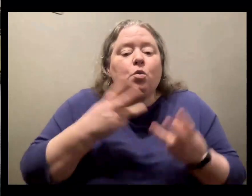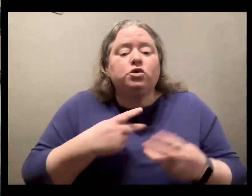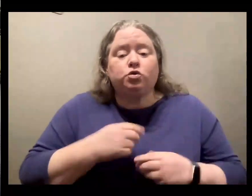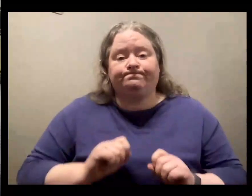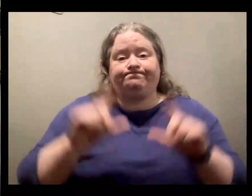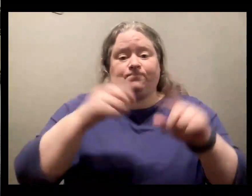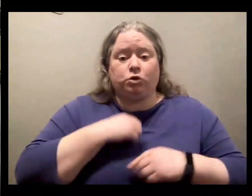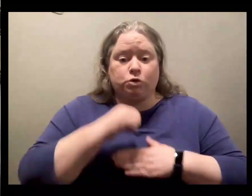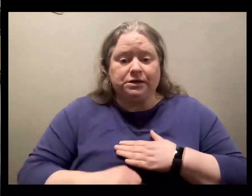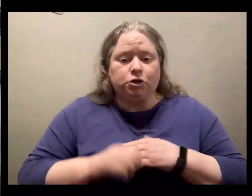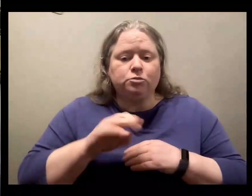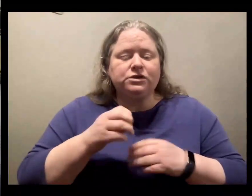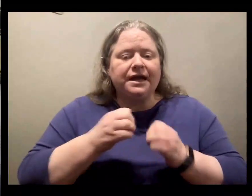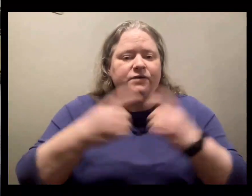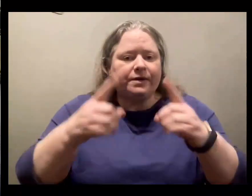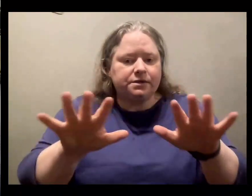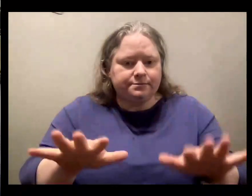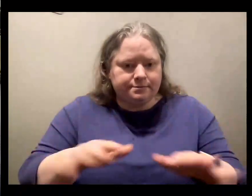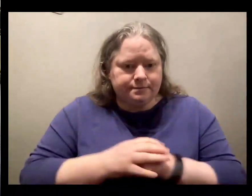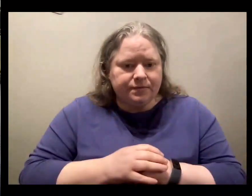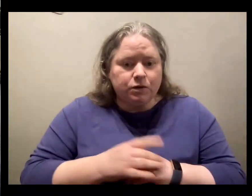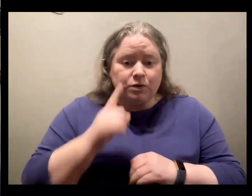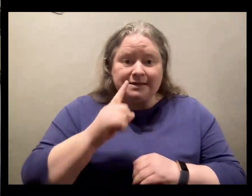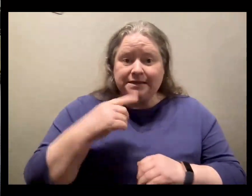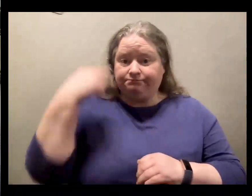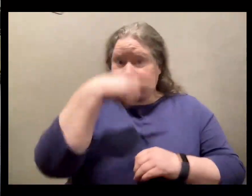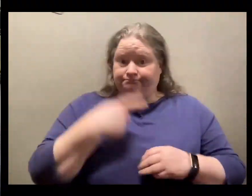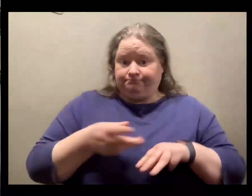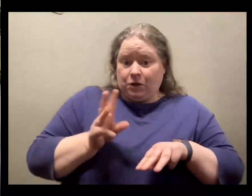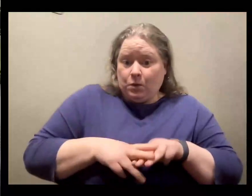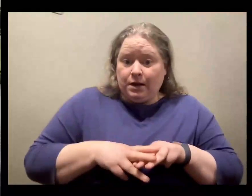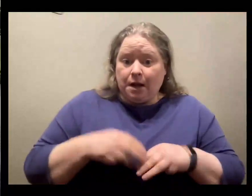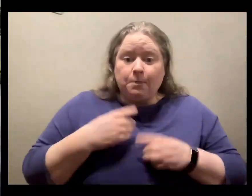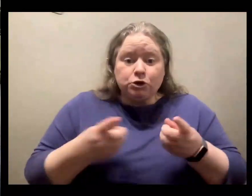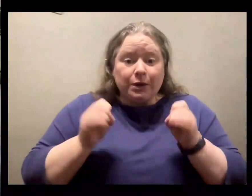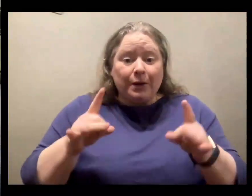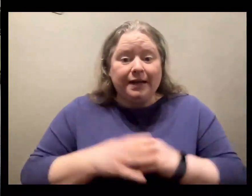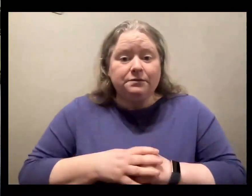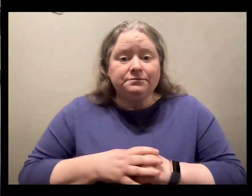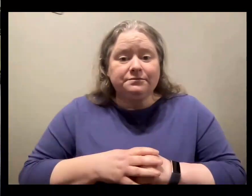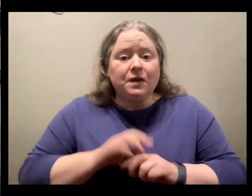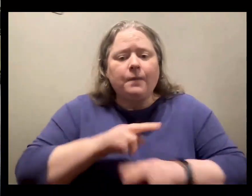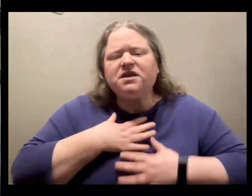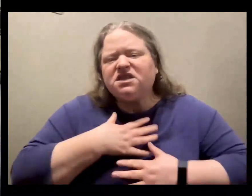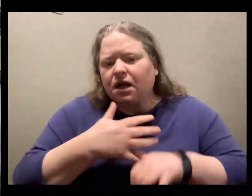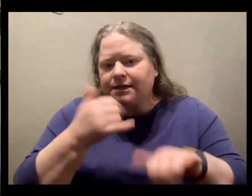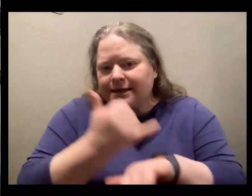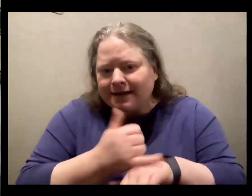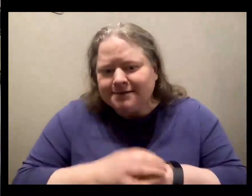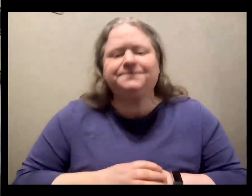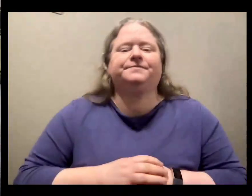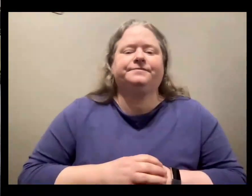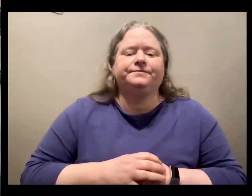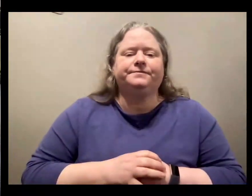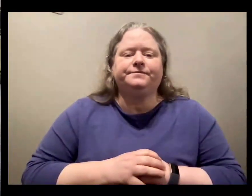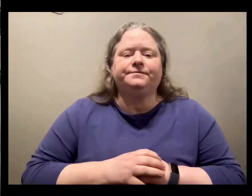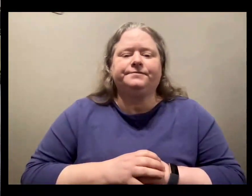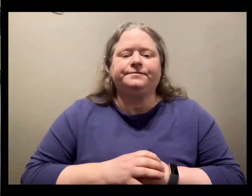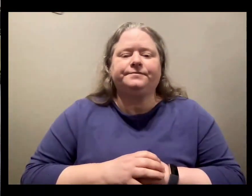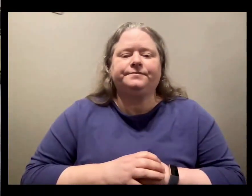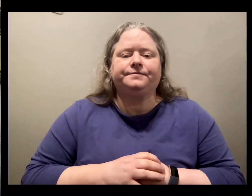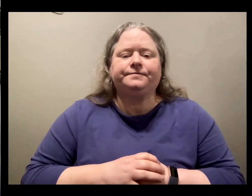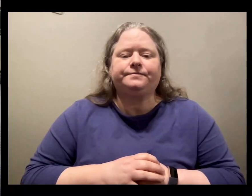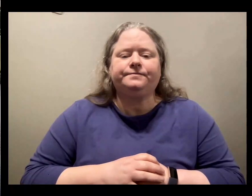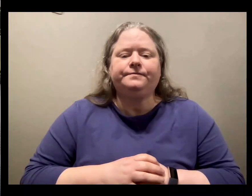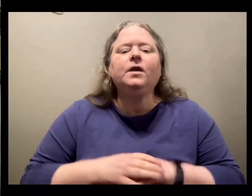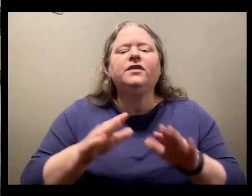But I just wanted to put one up today, to put everybody at ease. You can see I look quite well, I’m doing okay - I’m not dying yet!